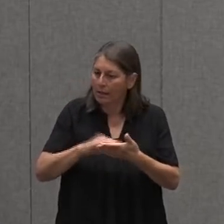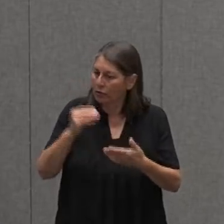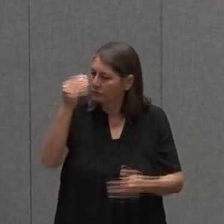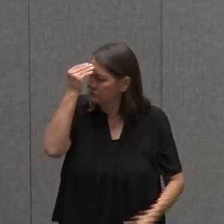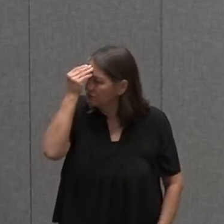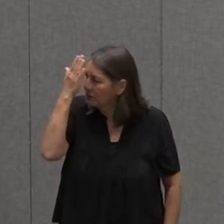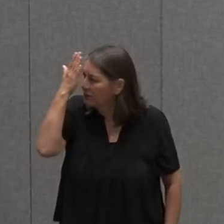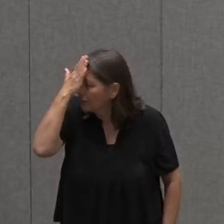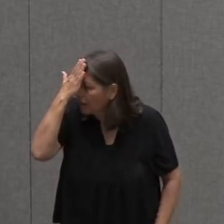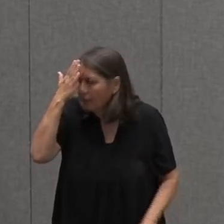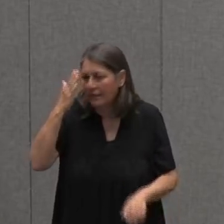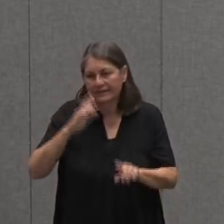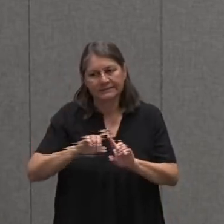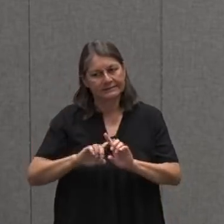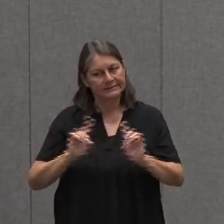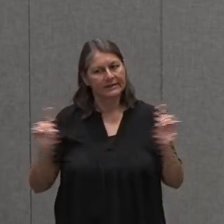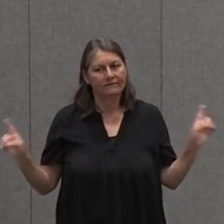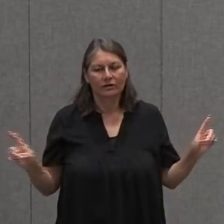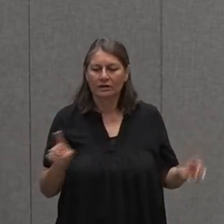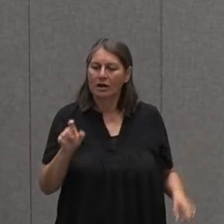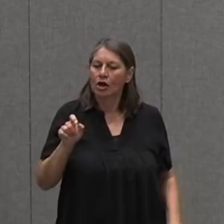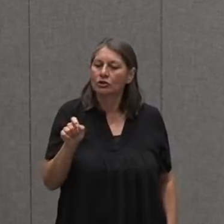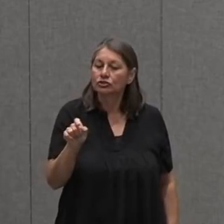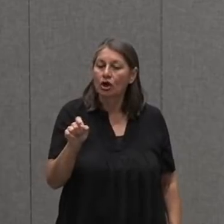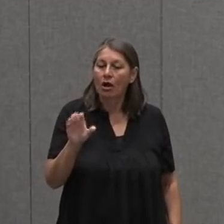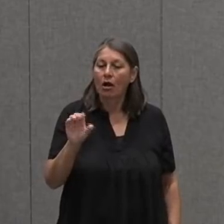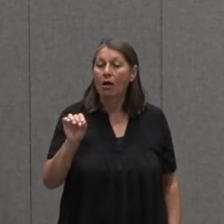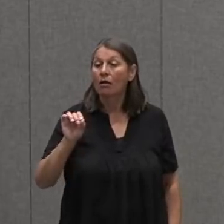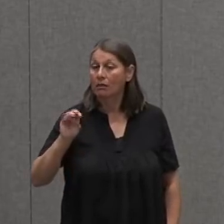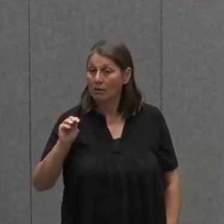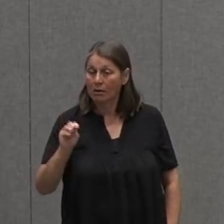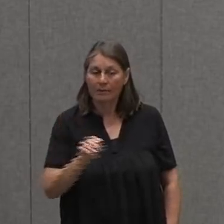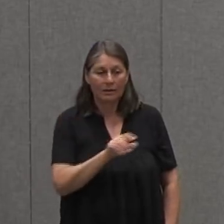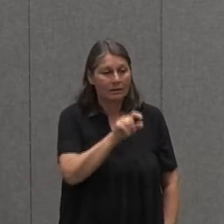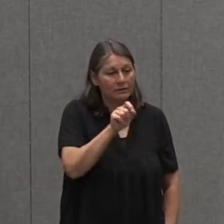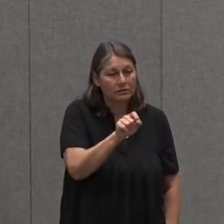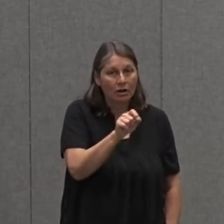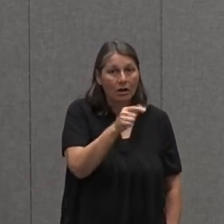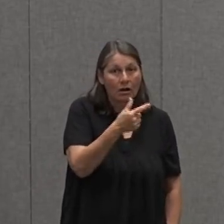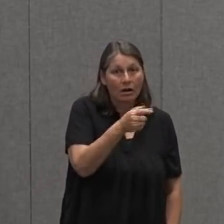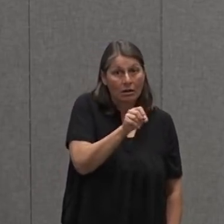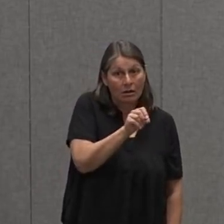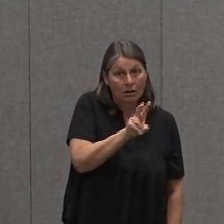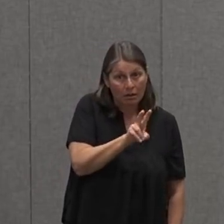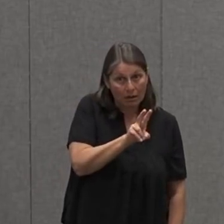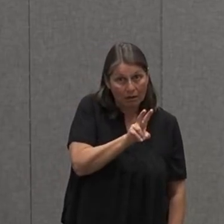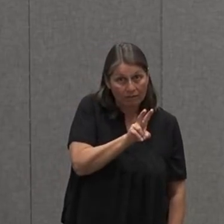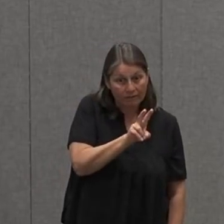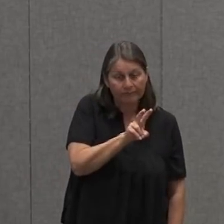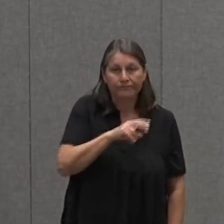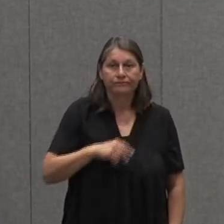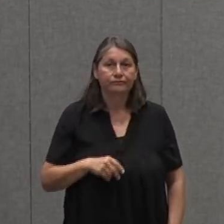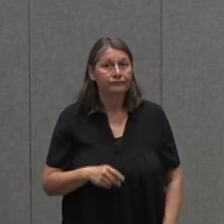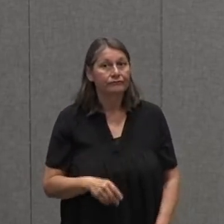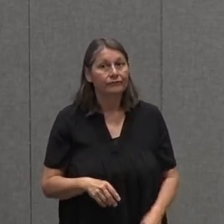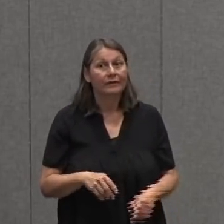a difference between dot-com and dot-gov. Because the website I wanted the kids to see